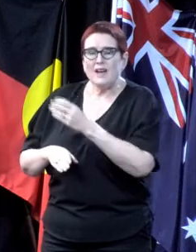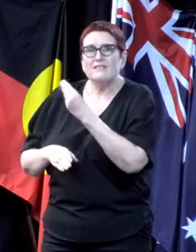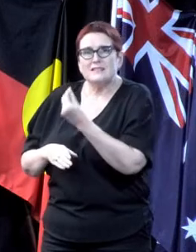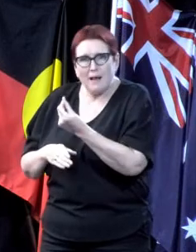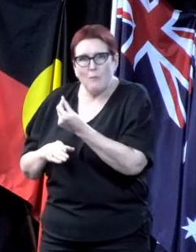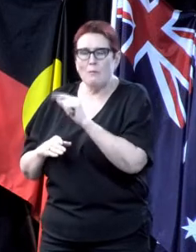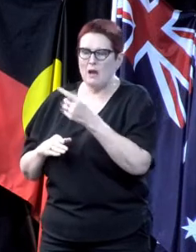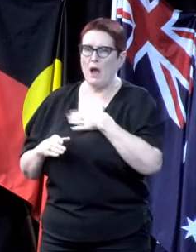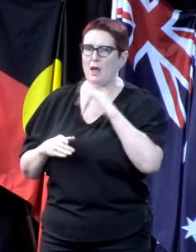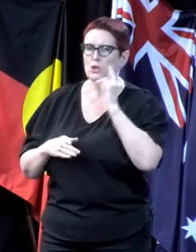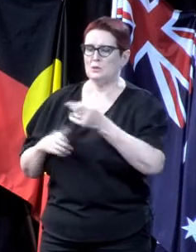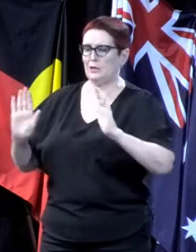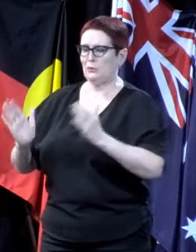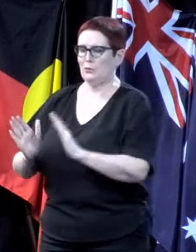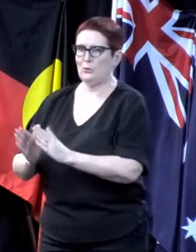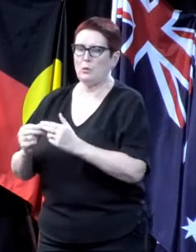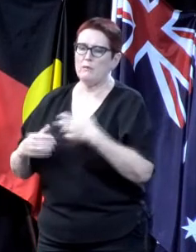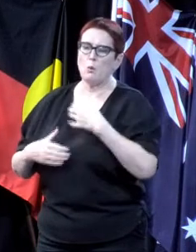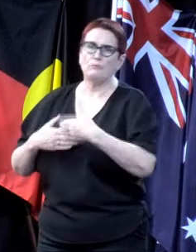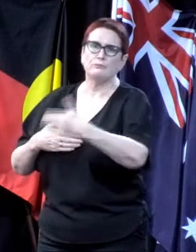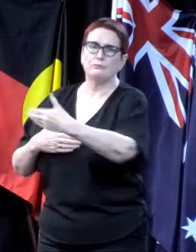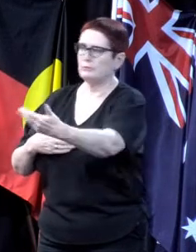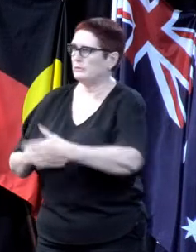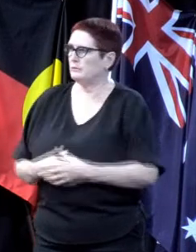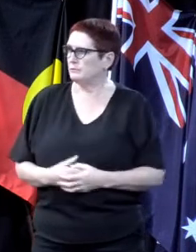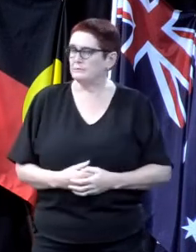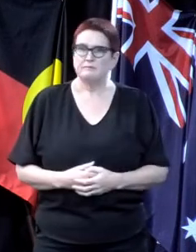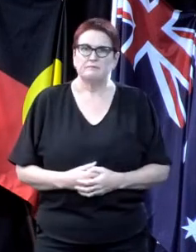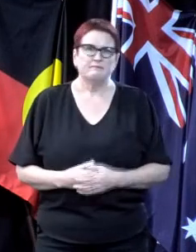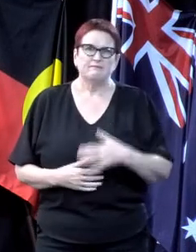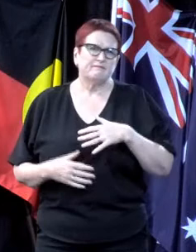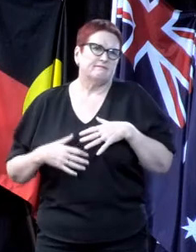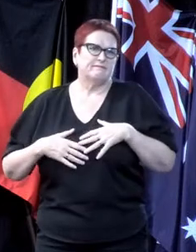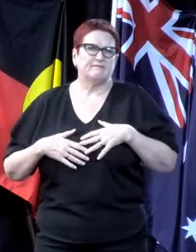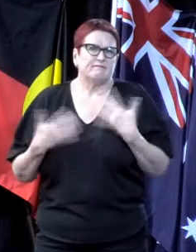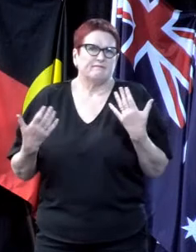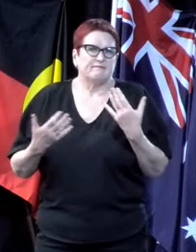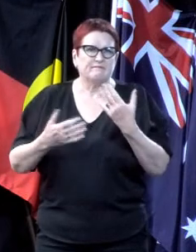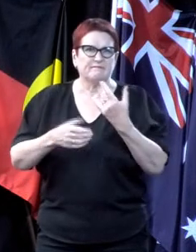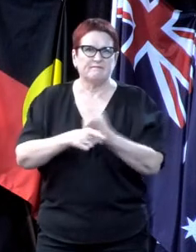All right. Thank you. And I can’t make a comment. I don’t have a special school and I haven’t been to a special school